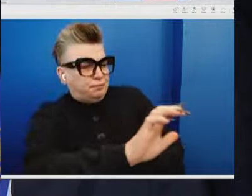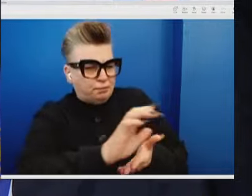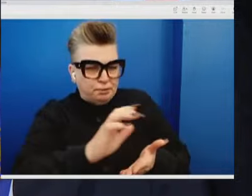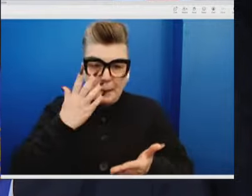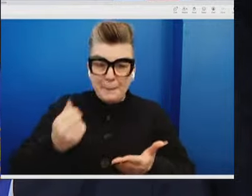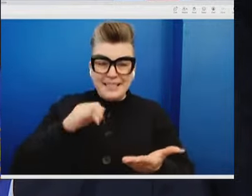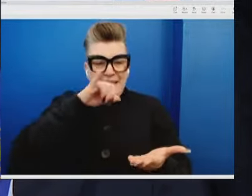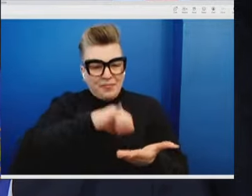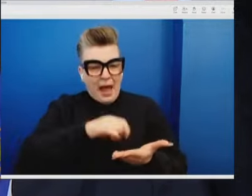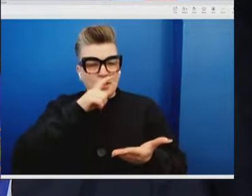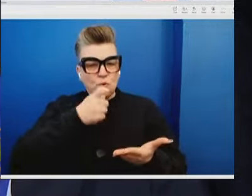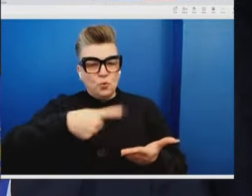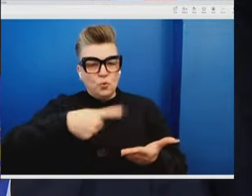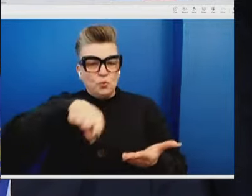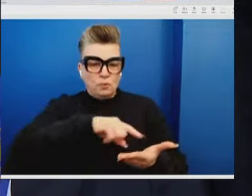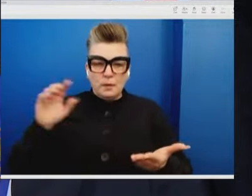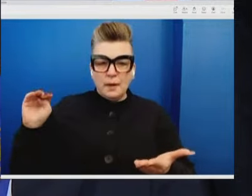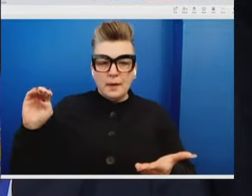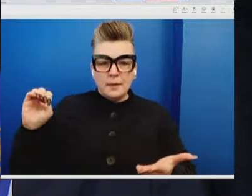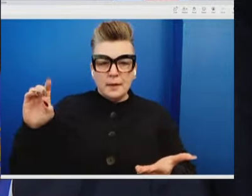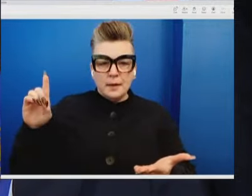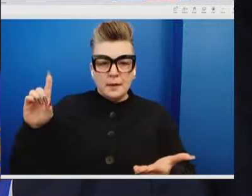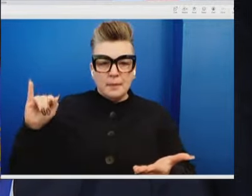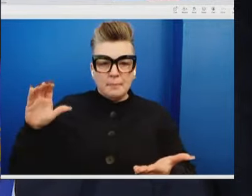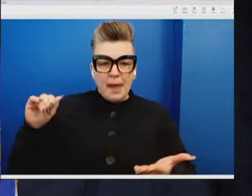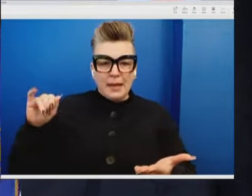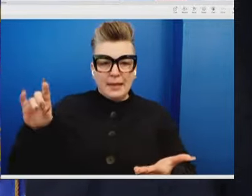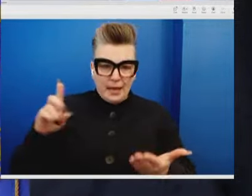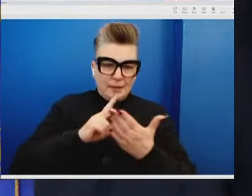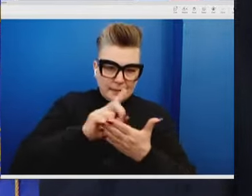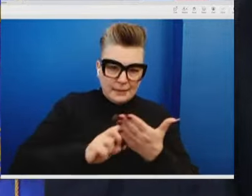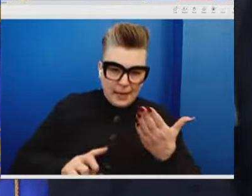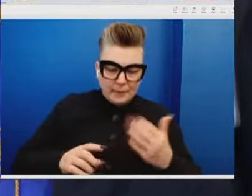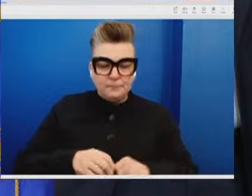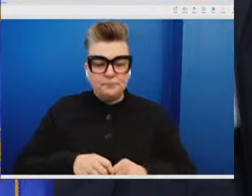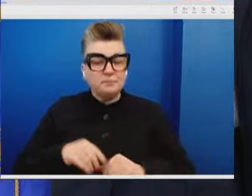As of last year, unemployed, able-bodied Americans made up roughly a fifth of all the